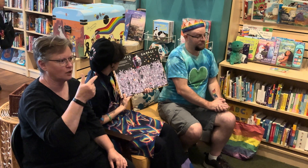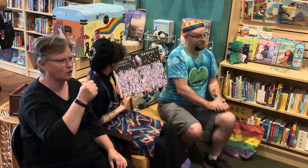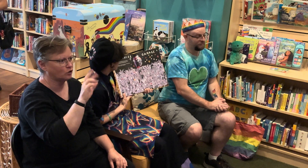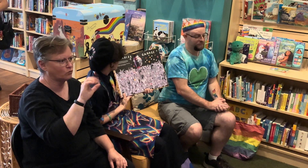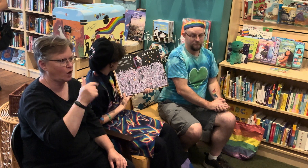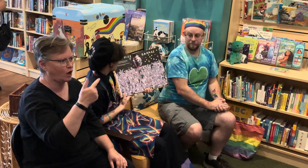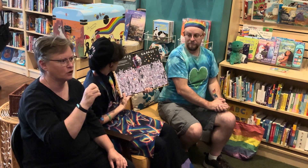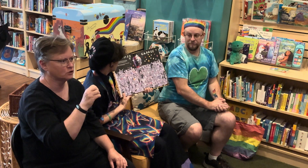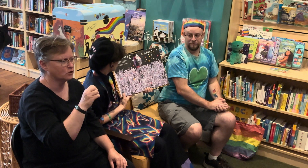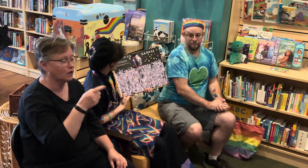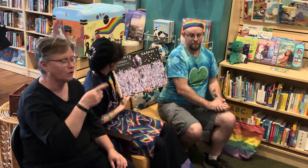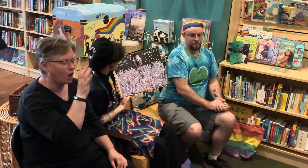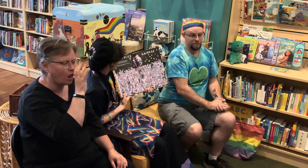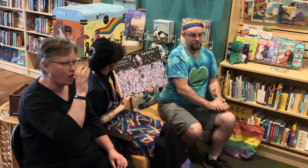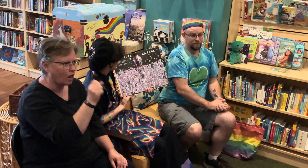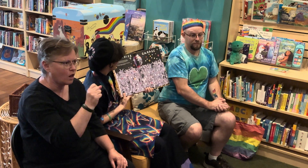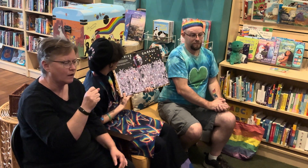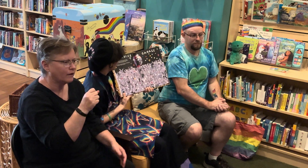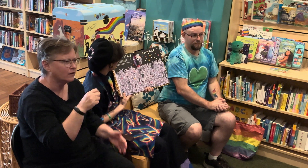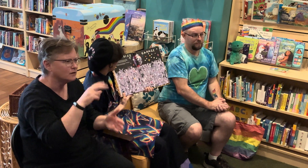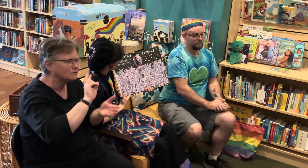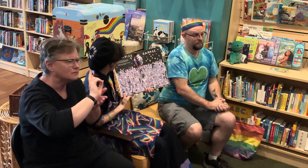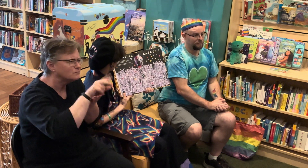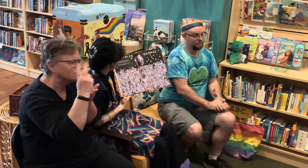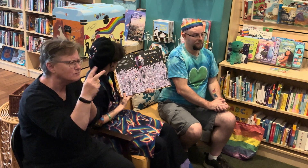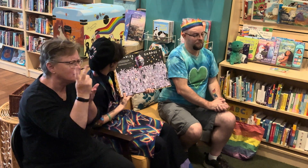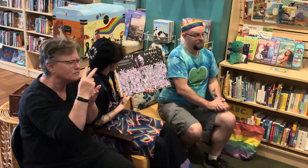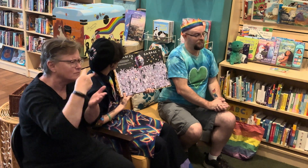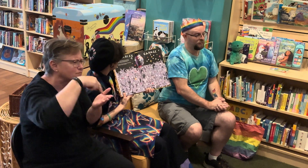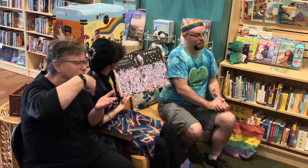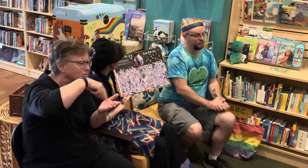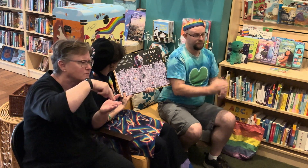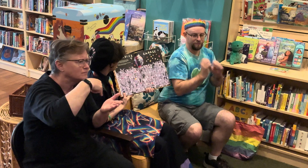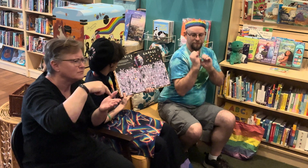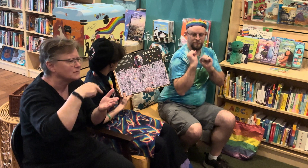by the dancers spinning on their heads and doing The Electric Boogie as Disco and Hip-Hop